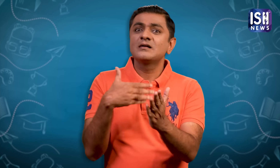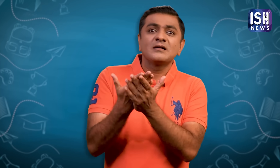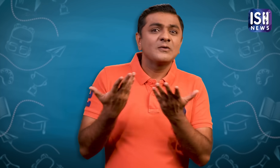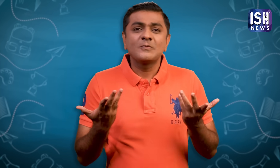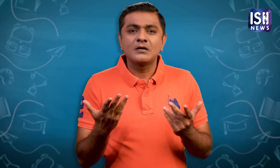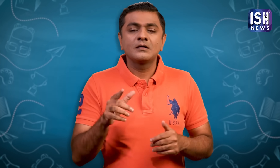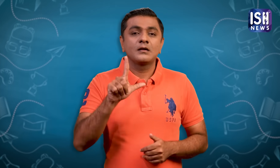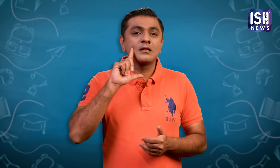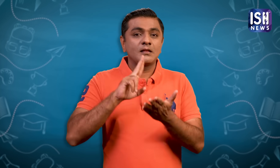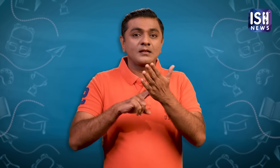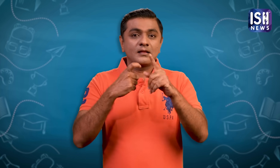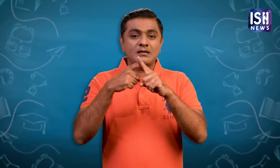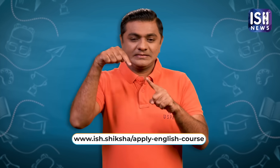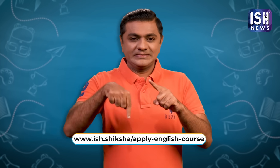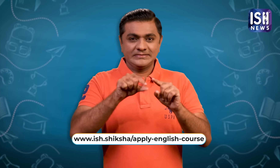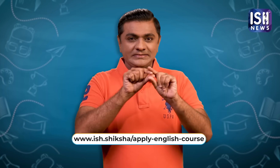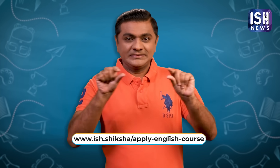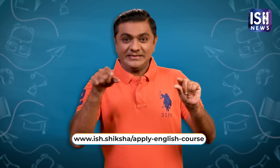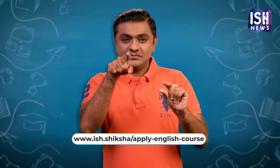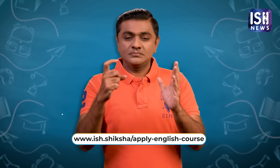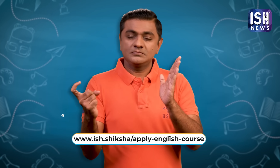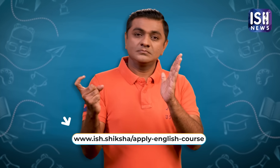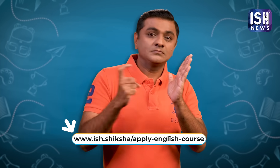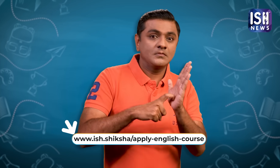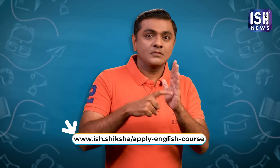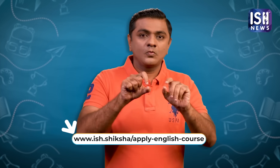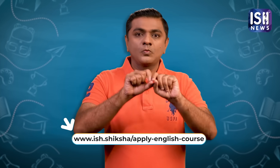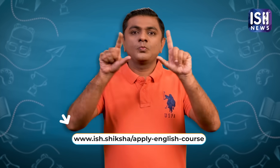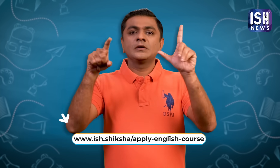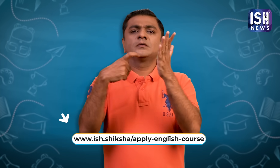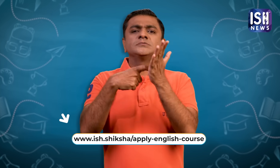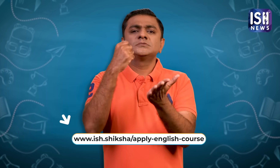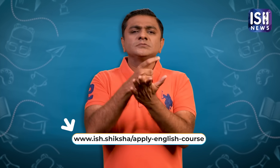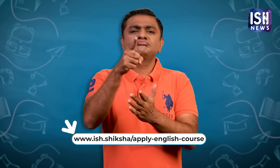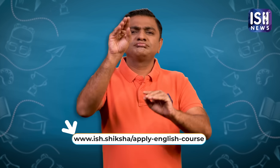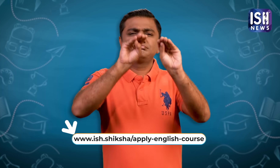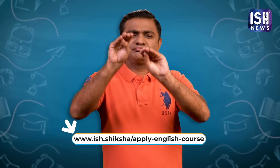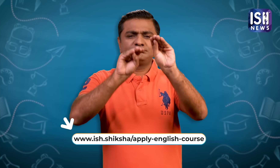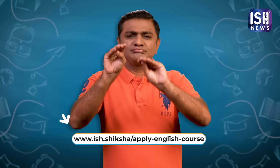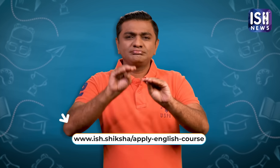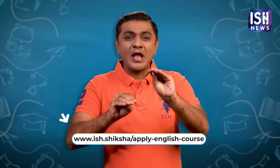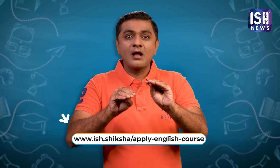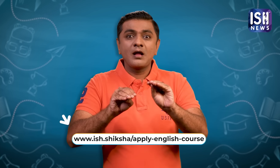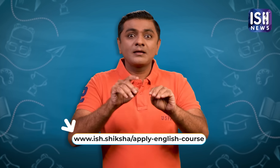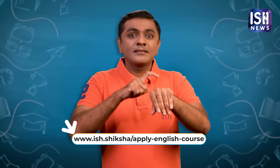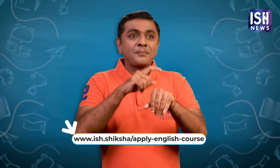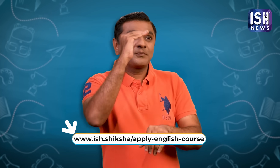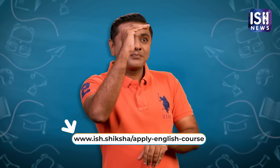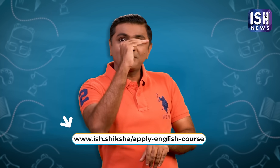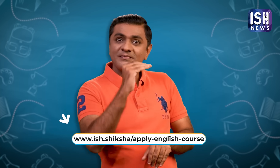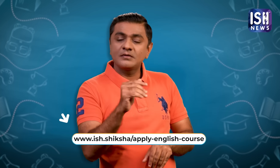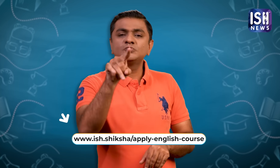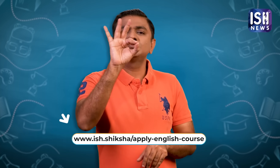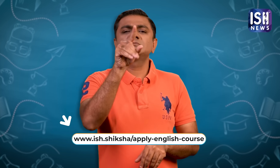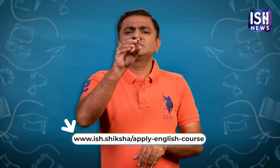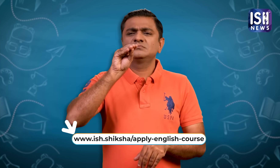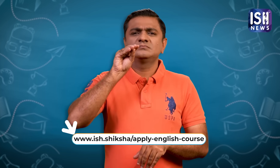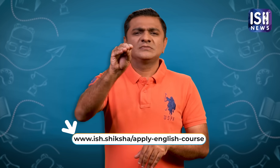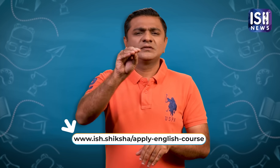Apply using this link. Click and register, then choose your time slot.